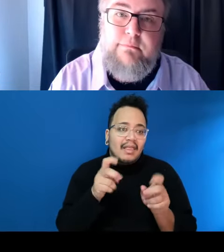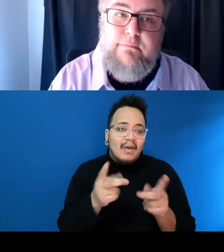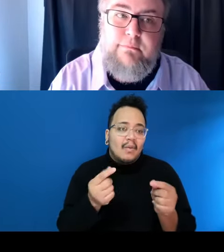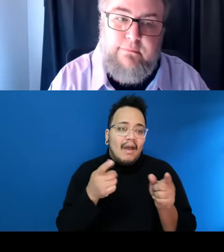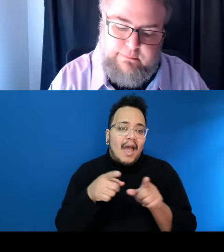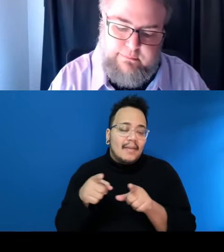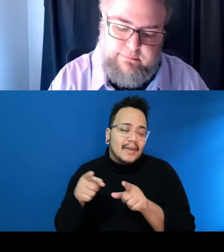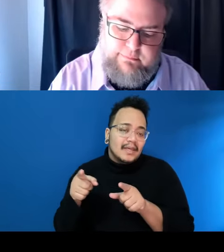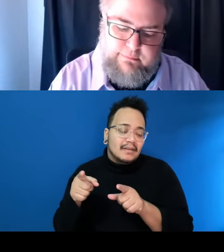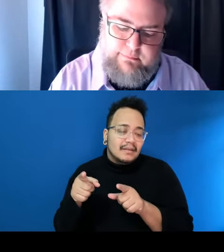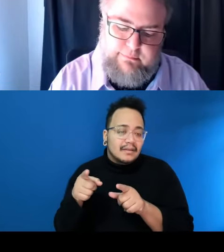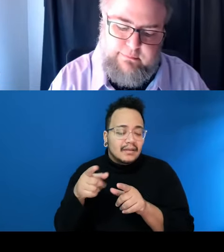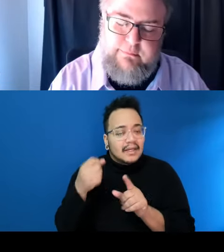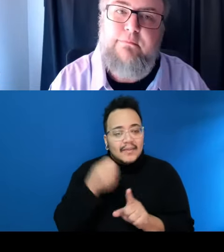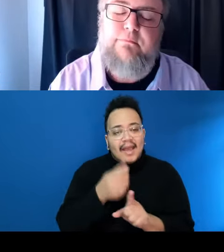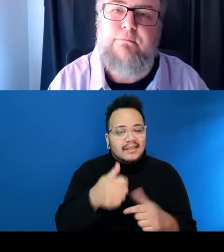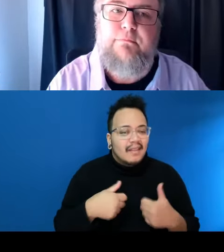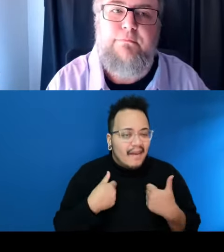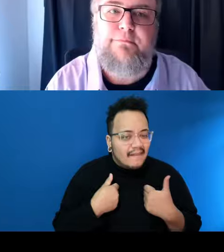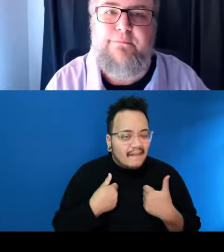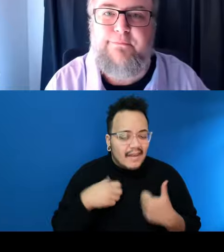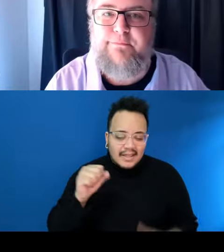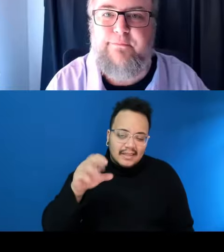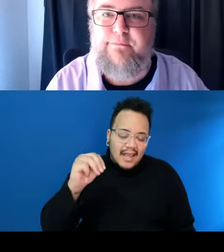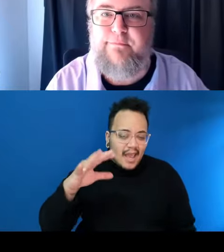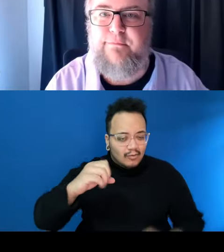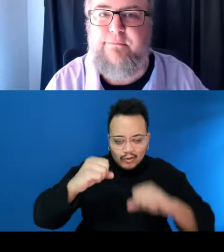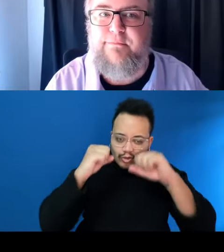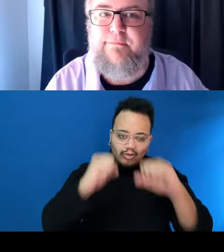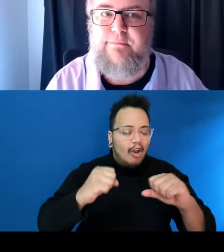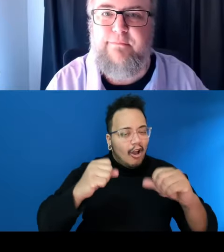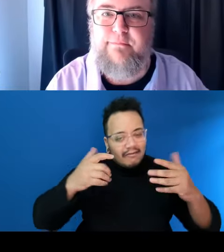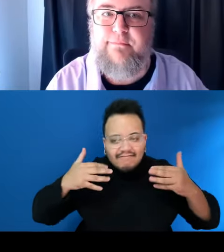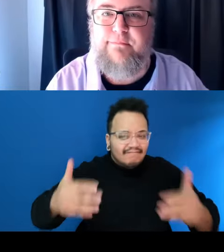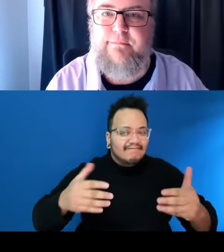Sam is a force I cannot wait to just keep being a friend,